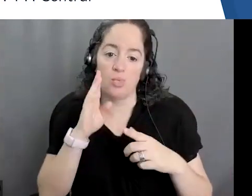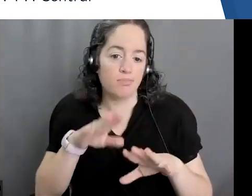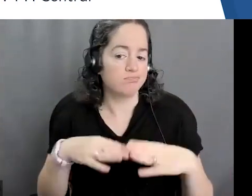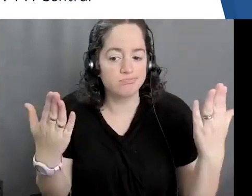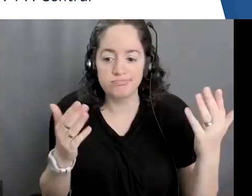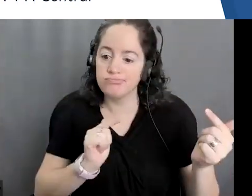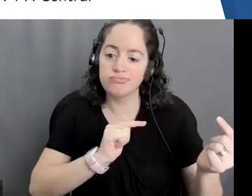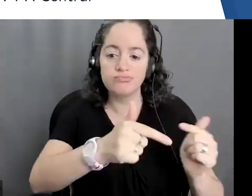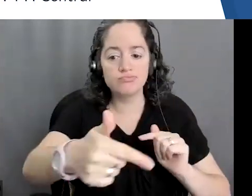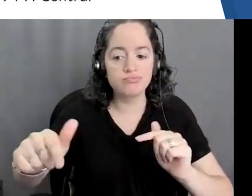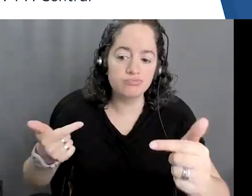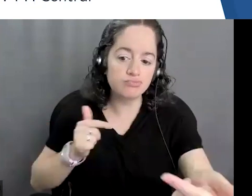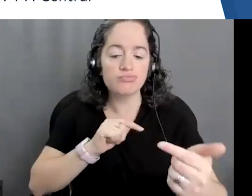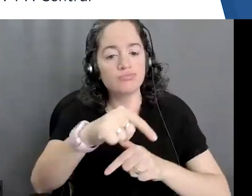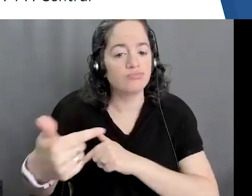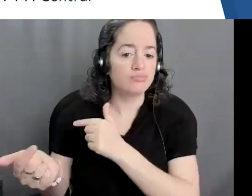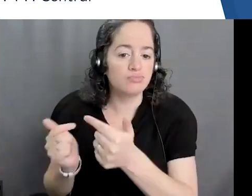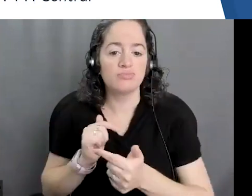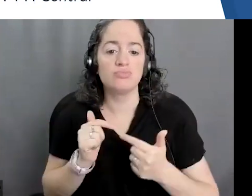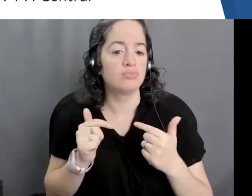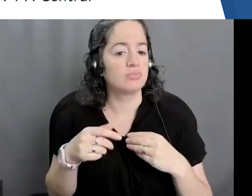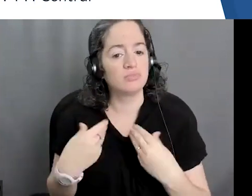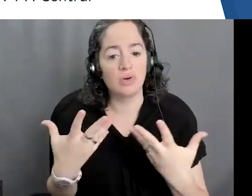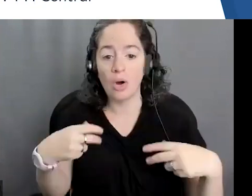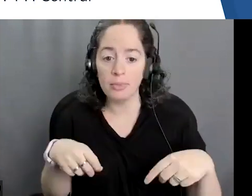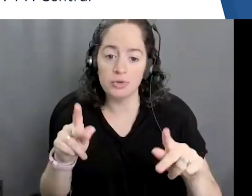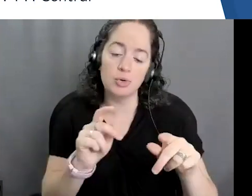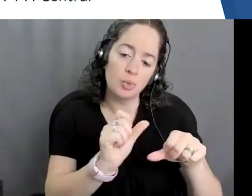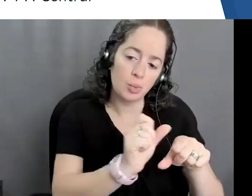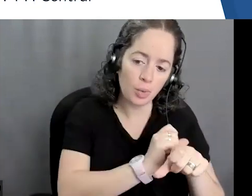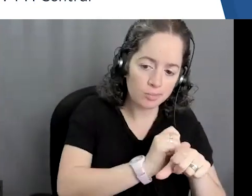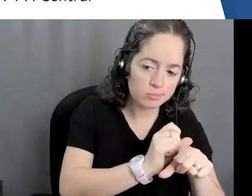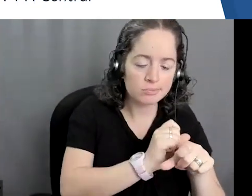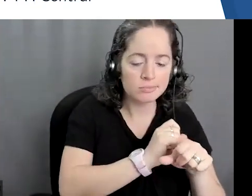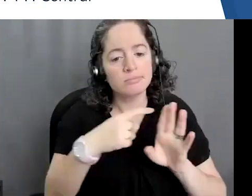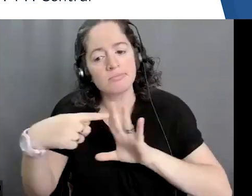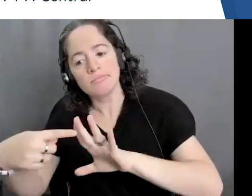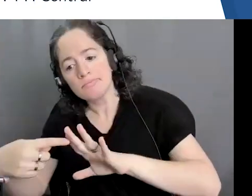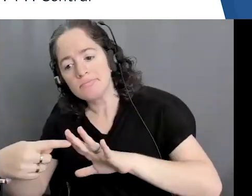opportunity to just work on some things and then share back. I'm going to get brave